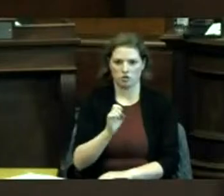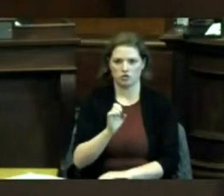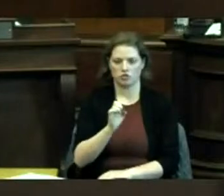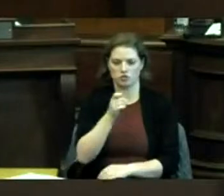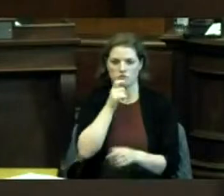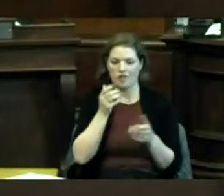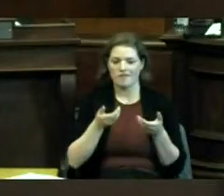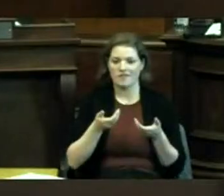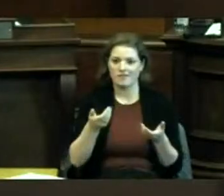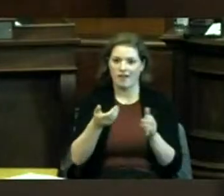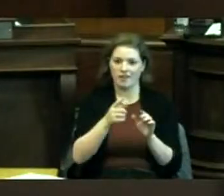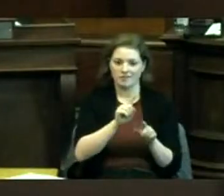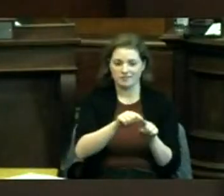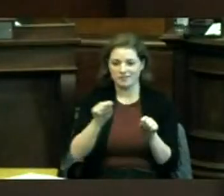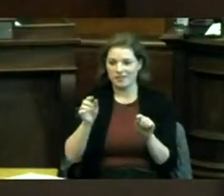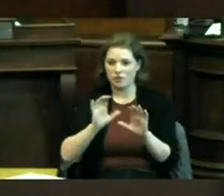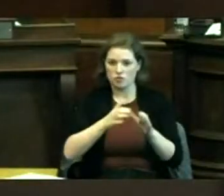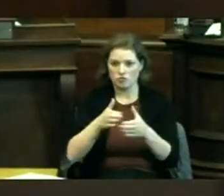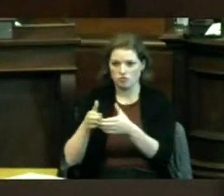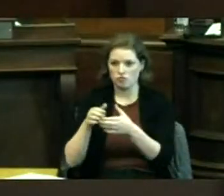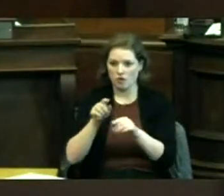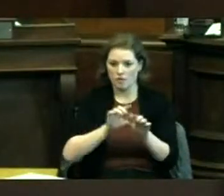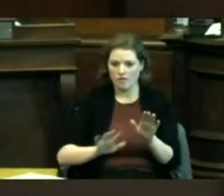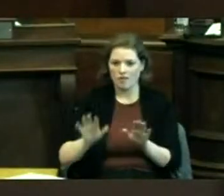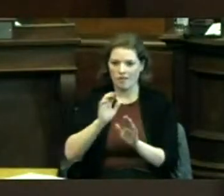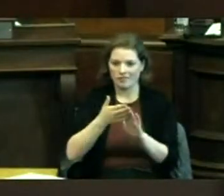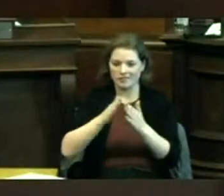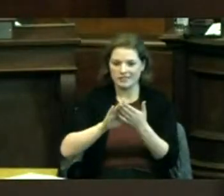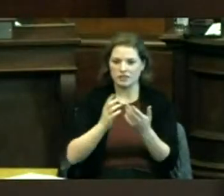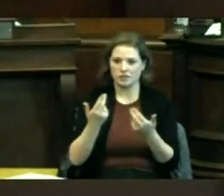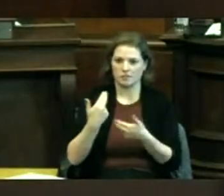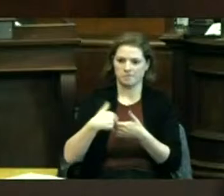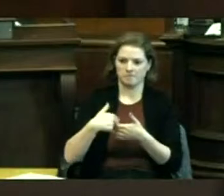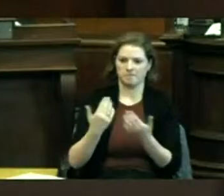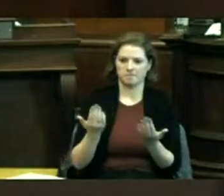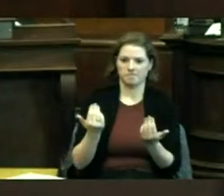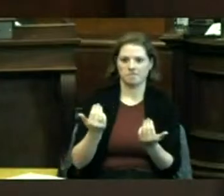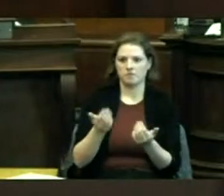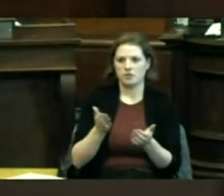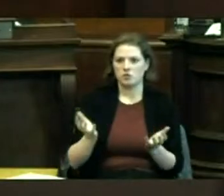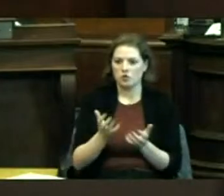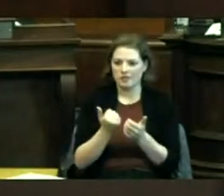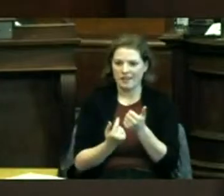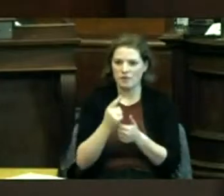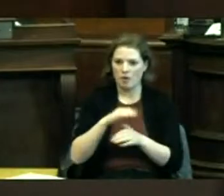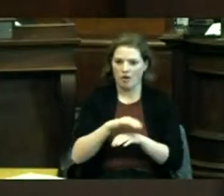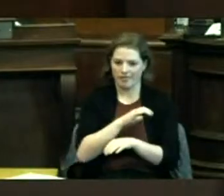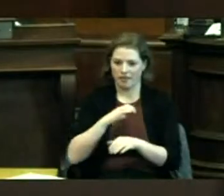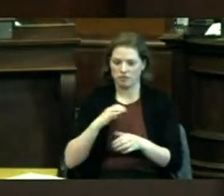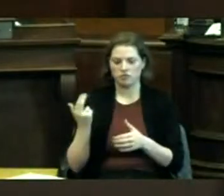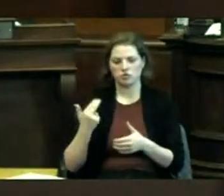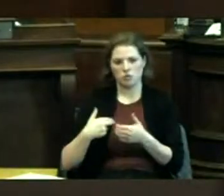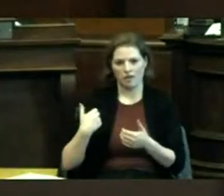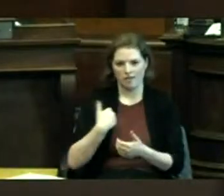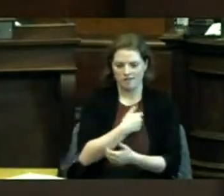the MLK Park Lodge. I have invited youth groups across the